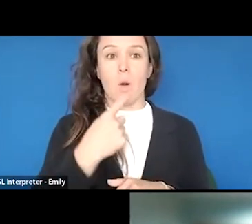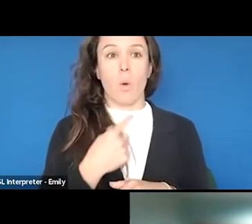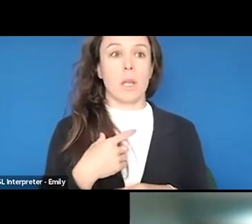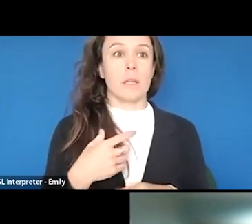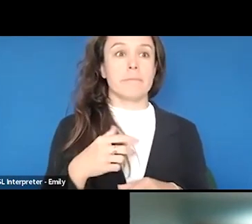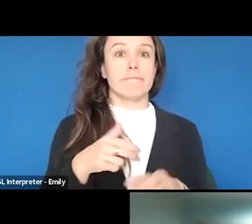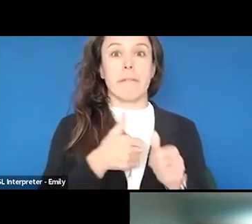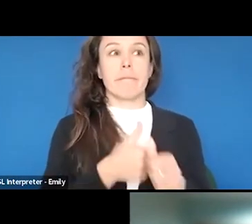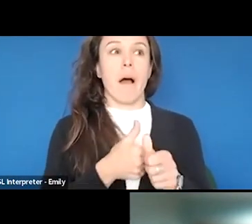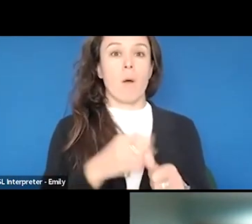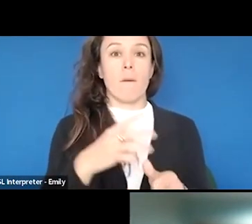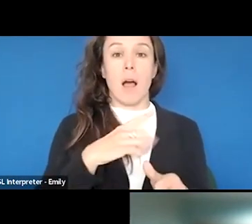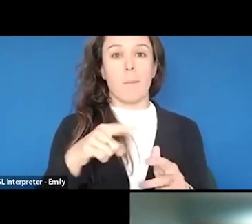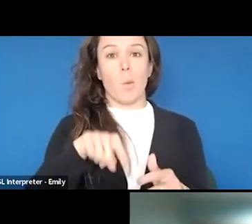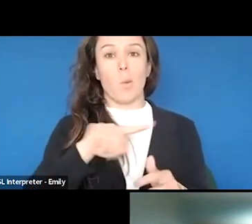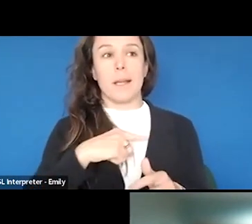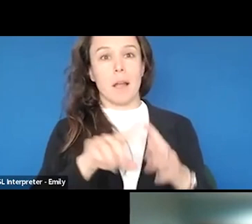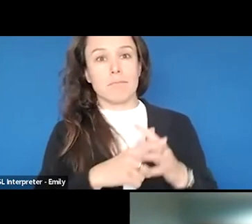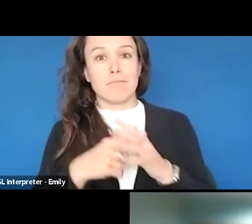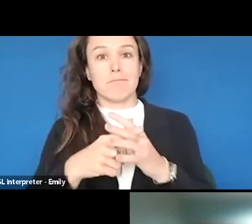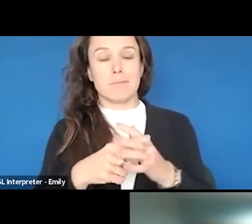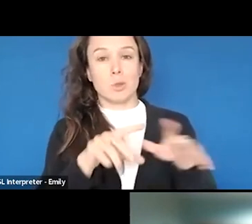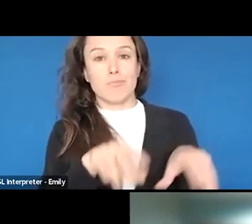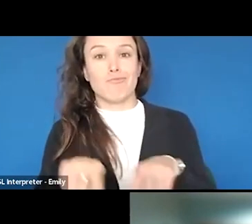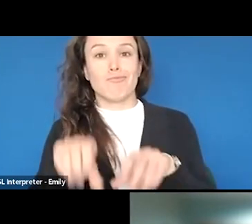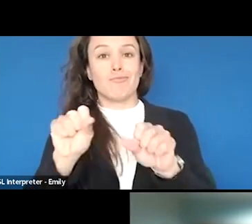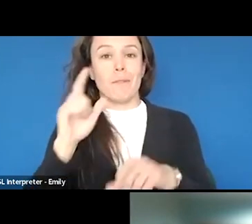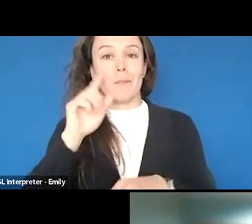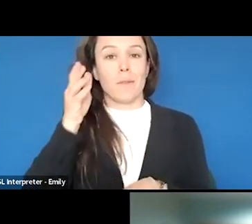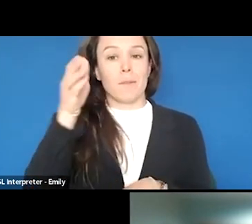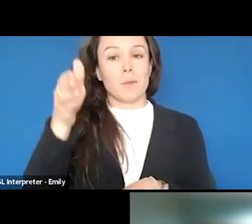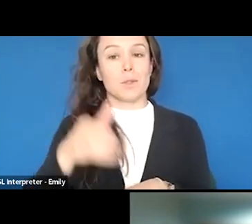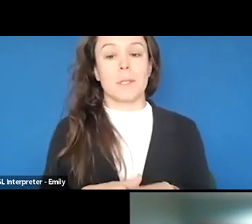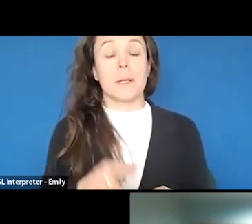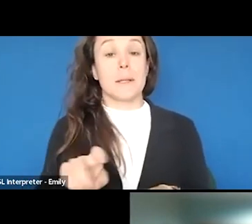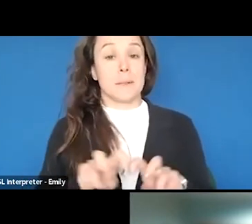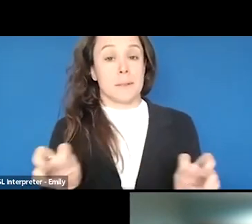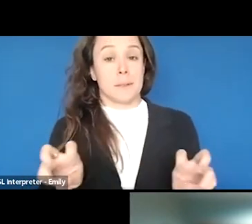So what I'd like to do in this panel first is to offer our panelists an